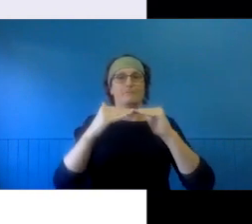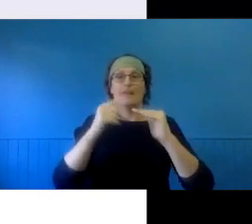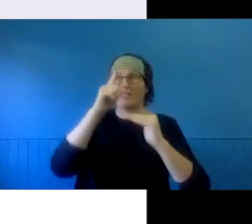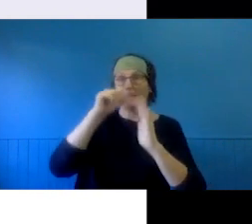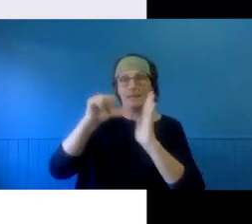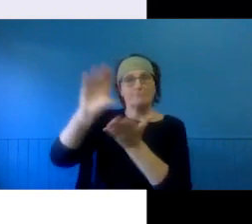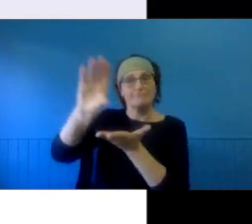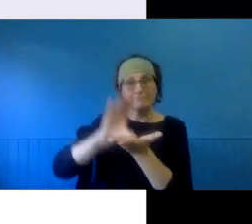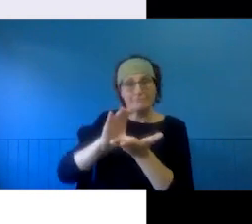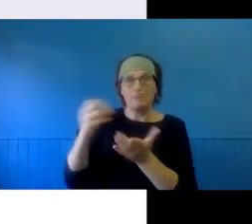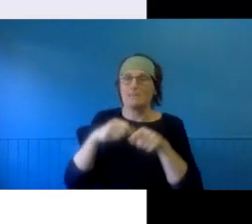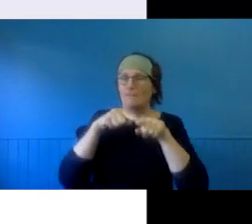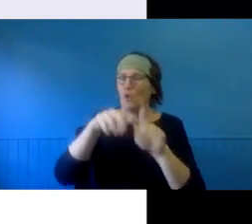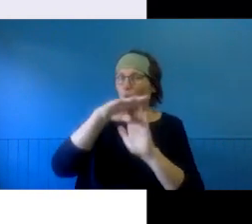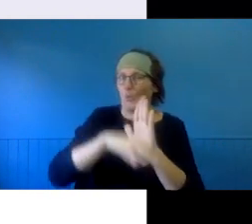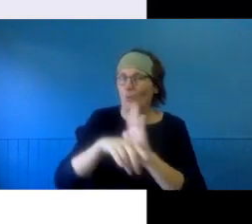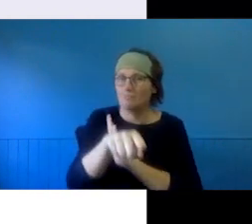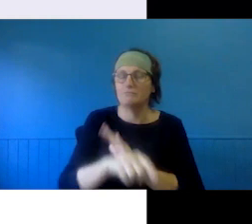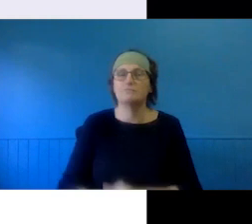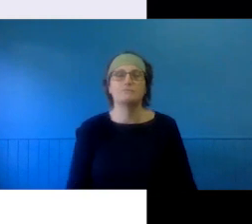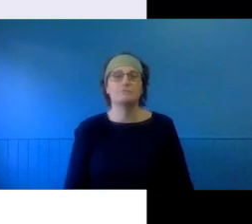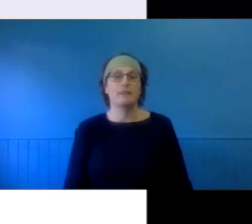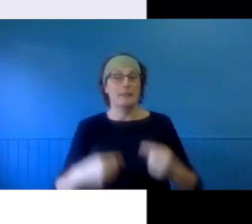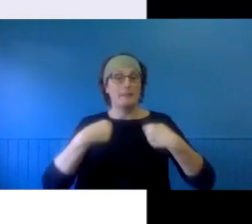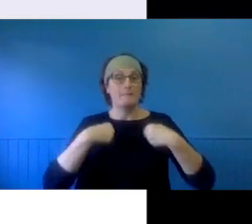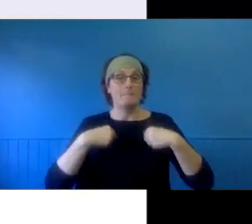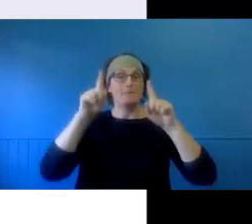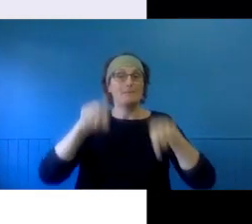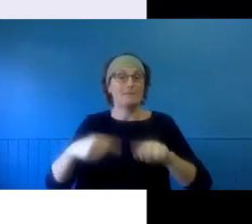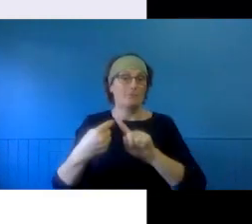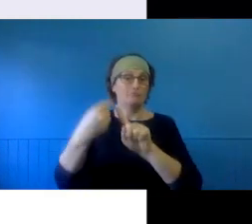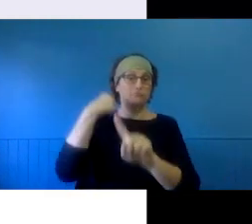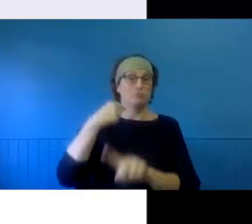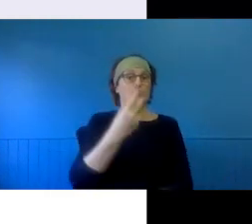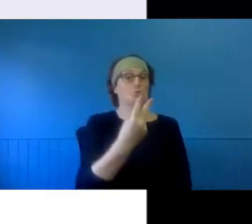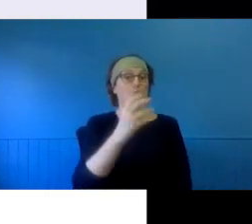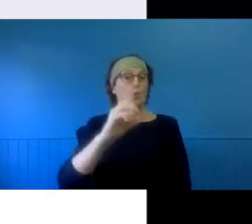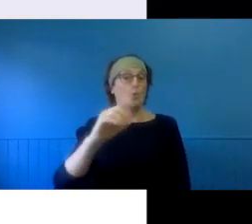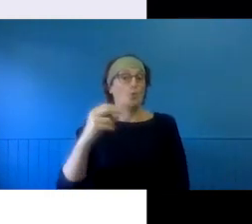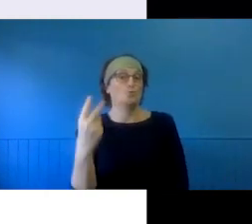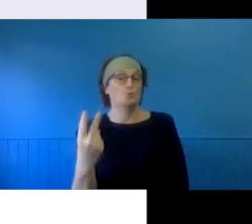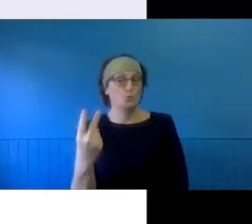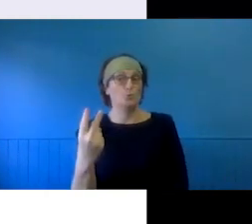journey with the protocols started in 2002. We were commissioned by the